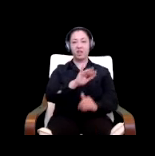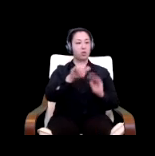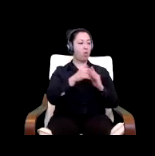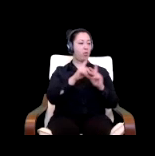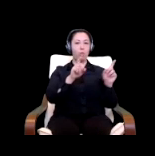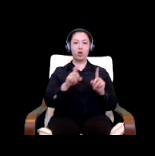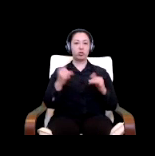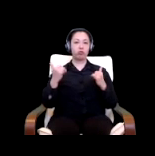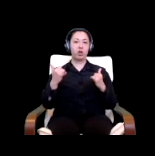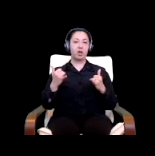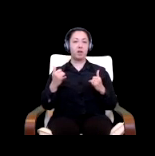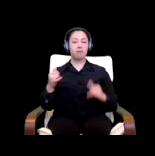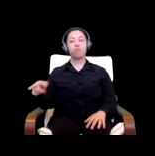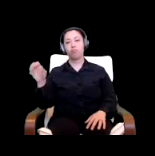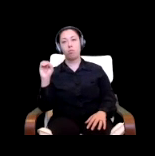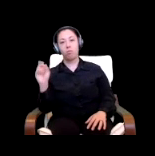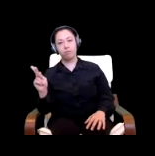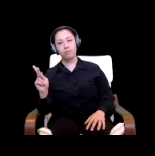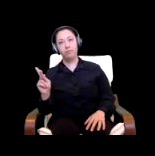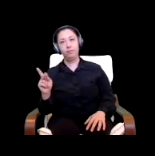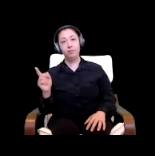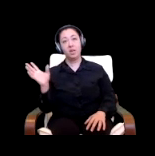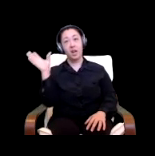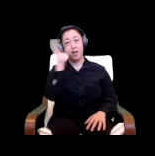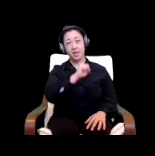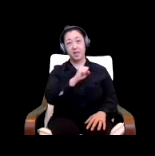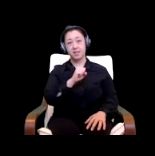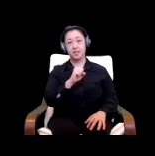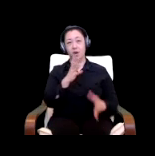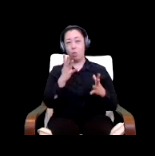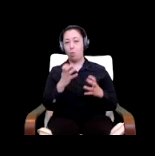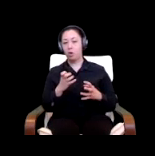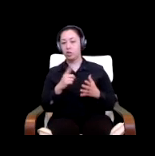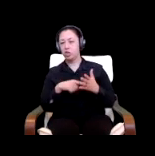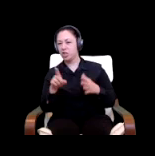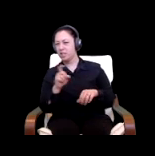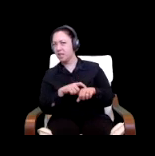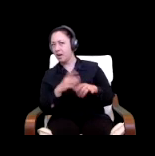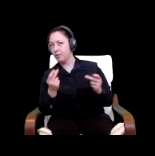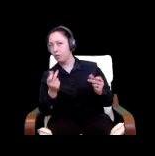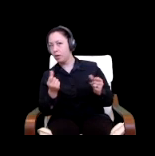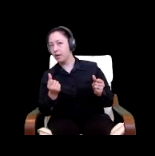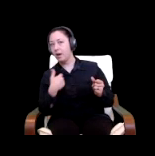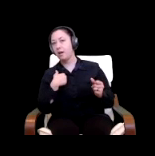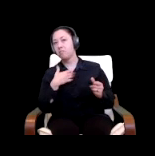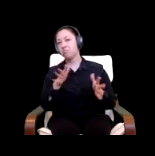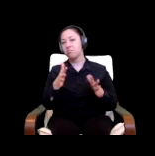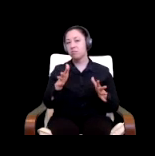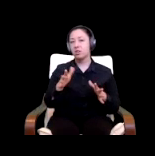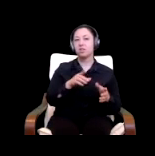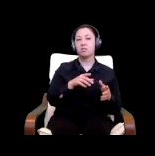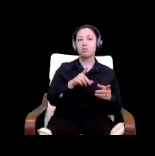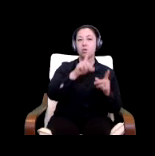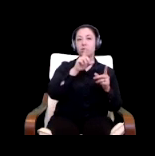Okay. I want to do a QuickTime check. I am taking questions during this but